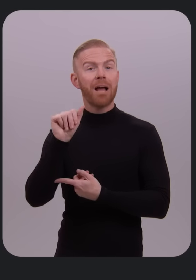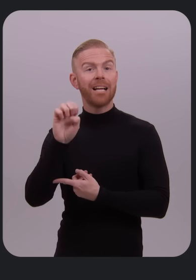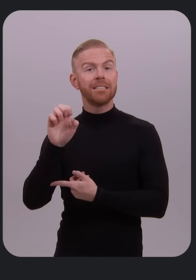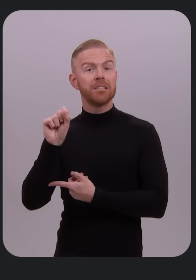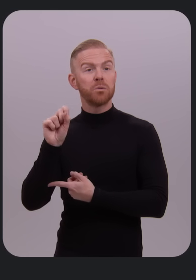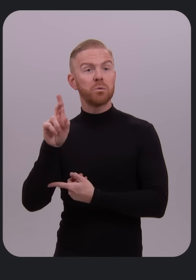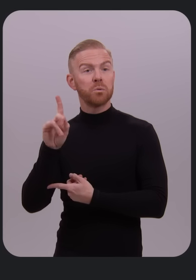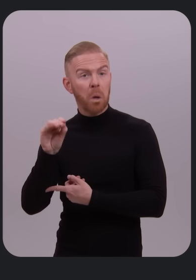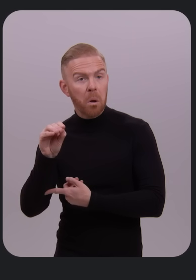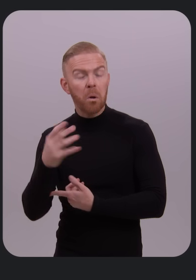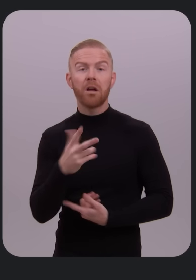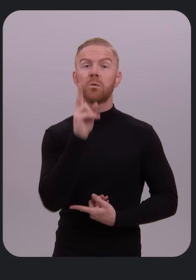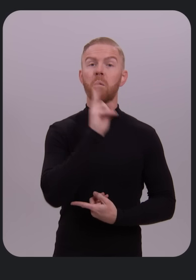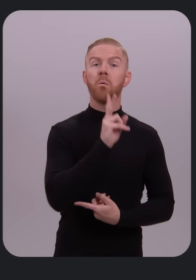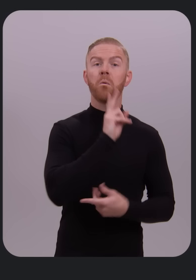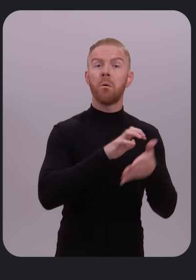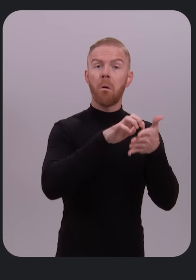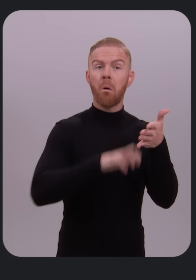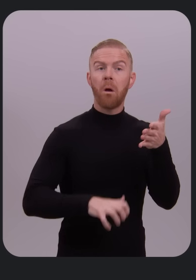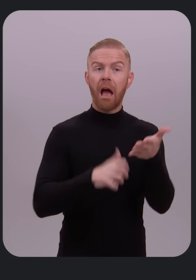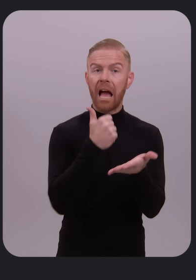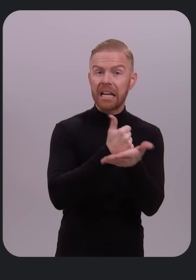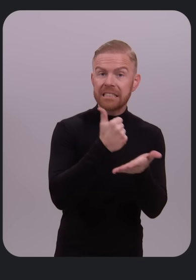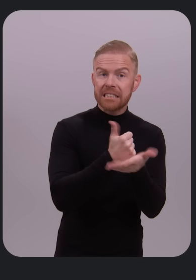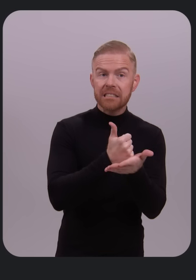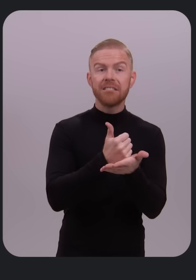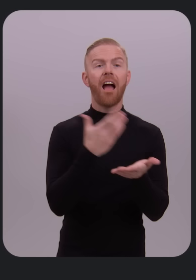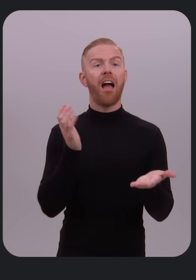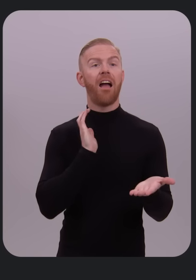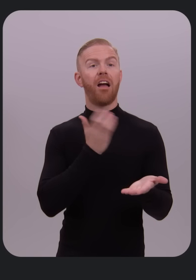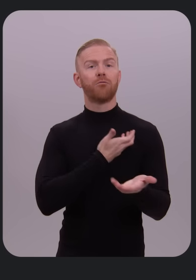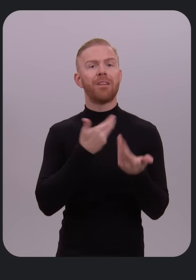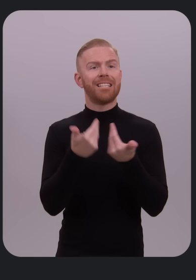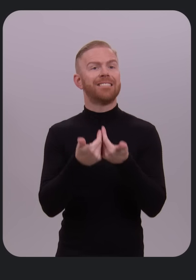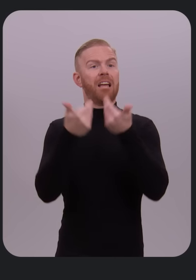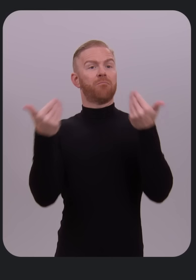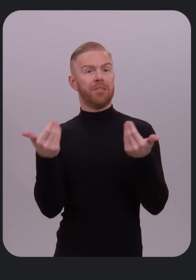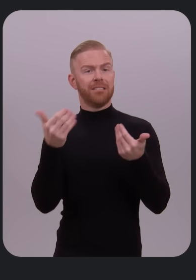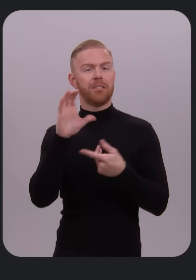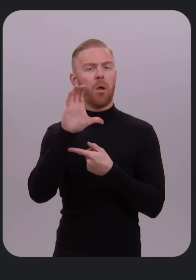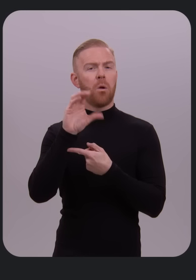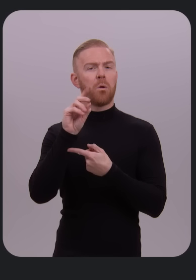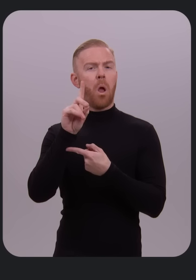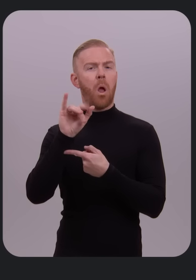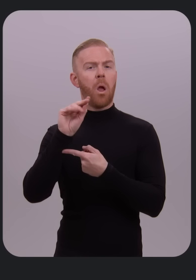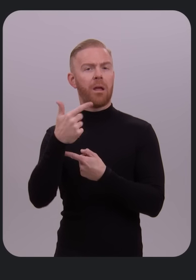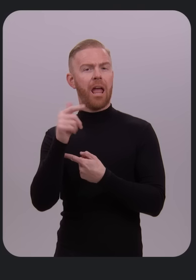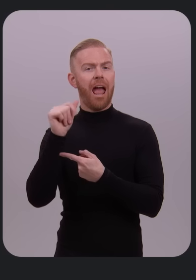Gemini Code Assist, and our asynchronous coding agent, Jules.